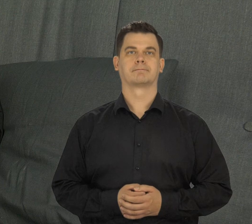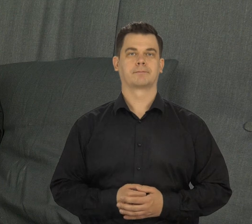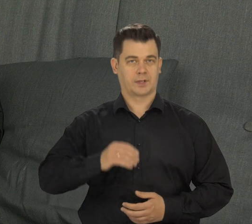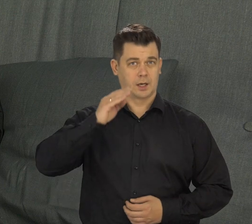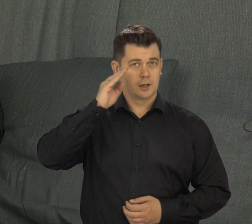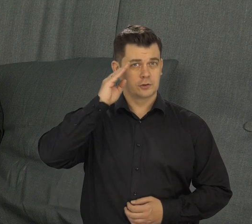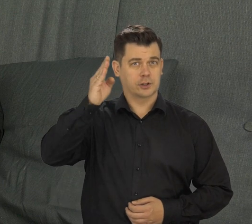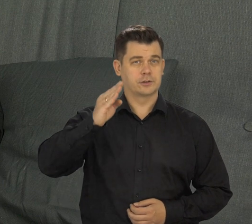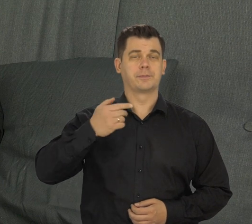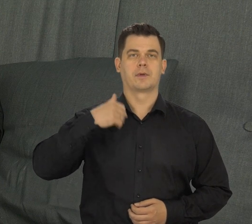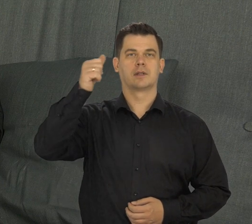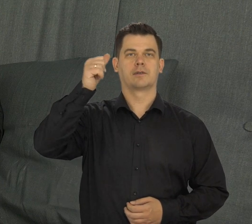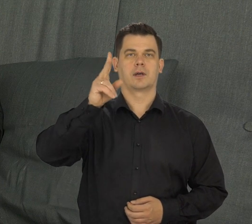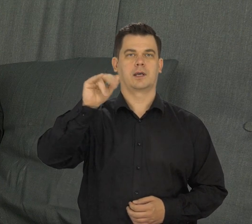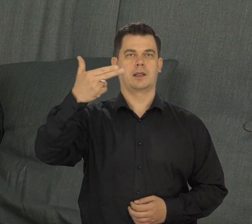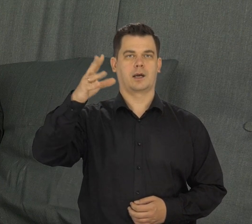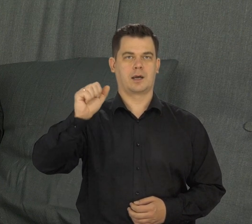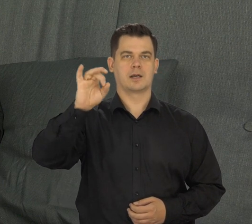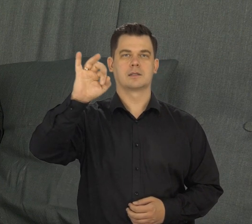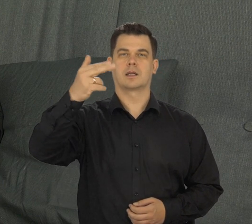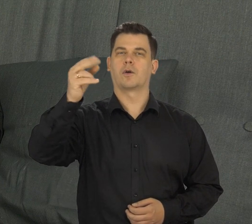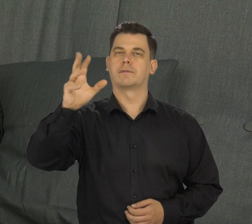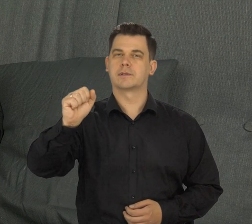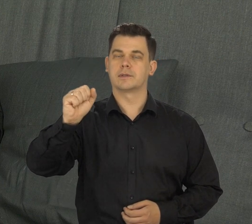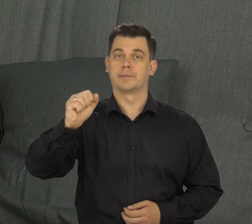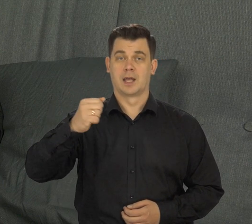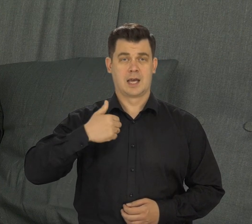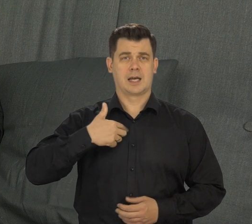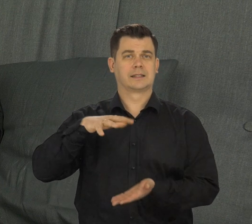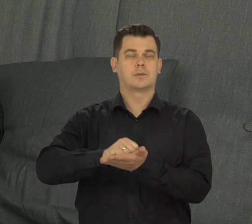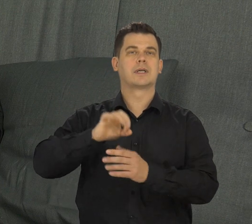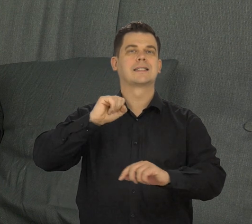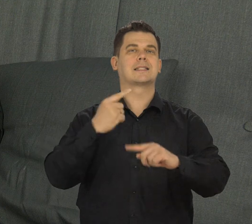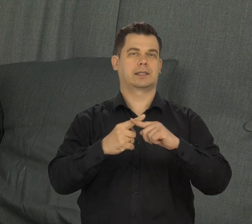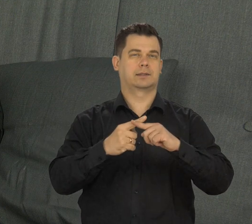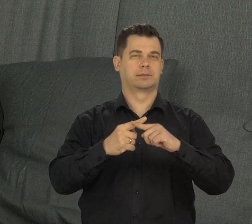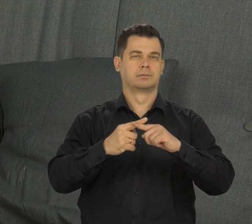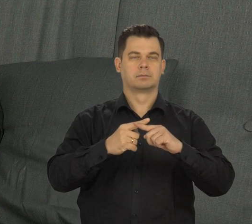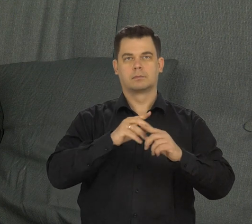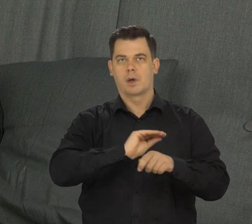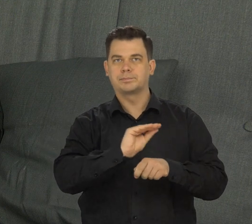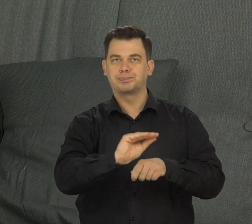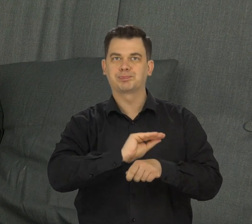Hi, my name is Kinga Sankowska. I'm a sexologist, I work with the Deaf Development Center.